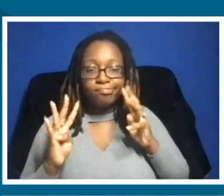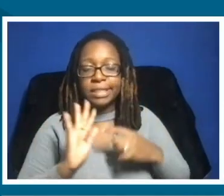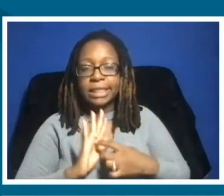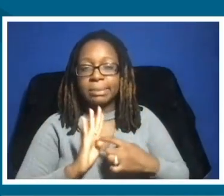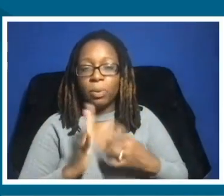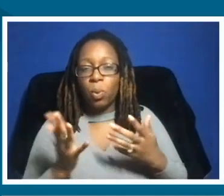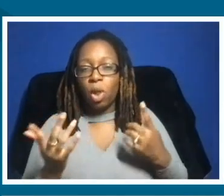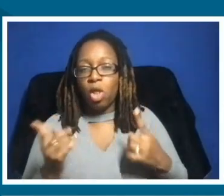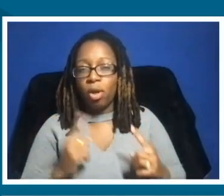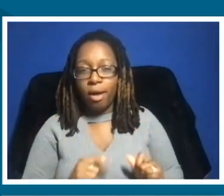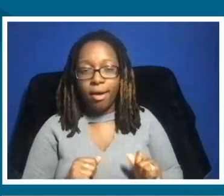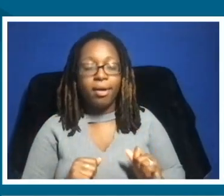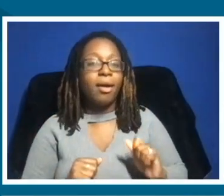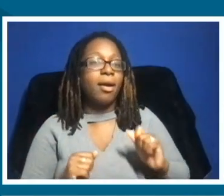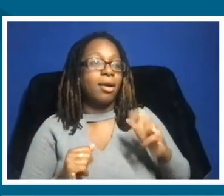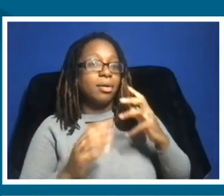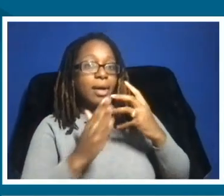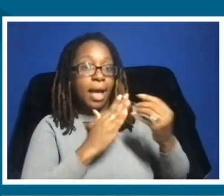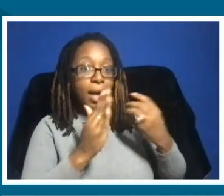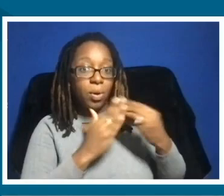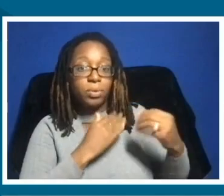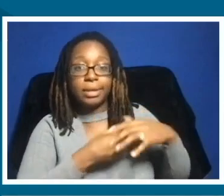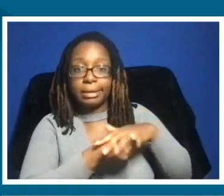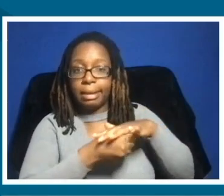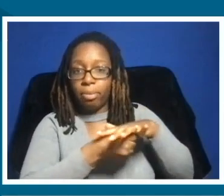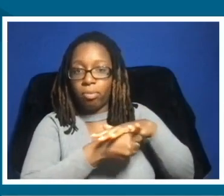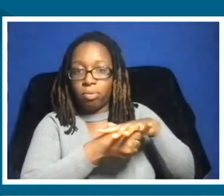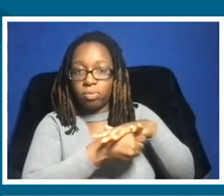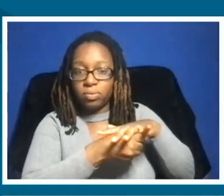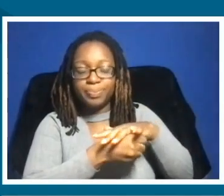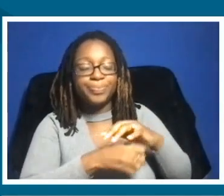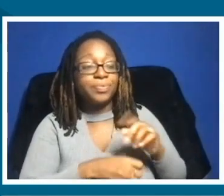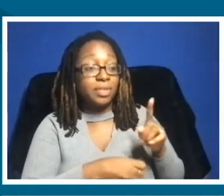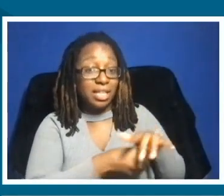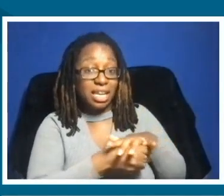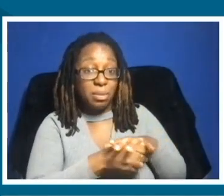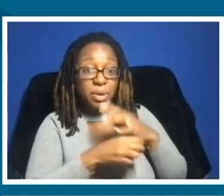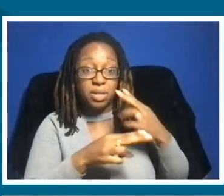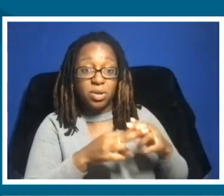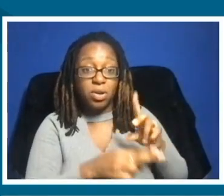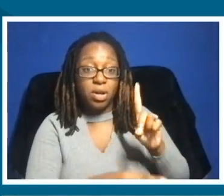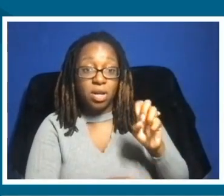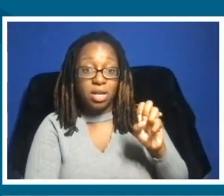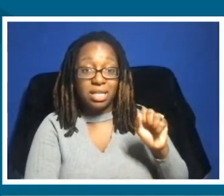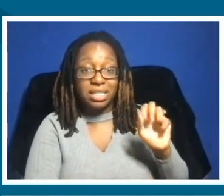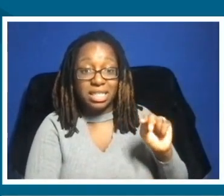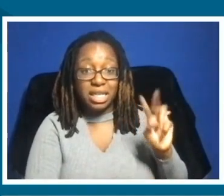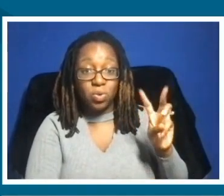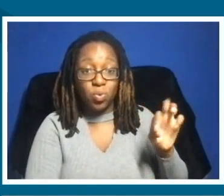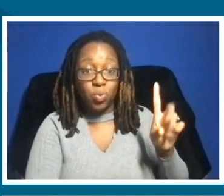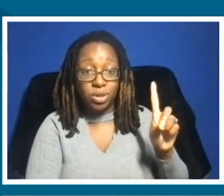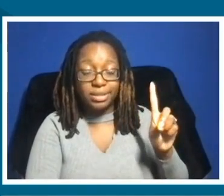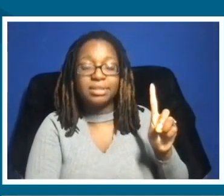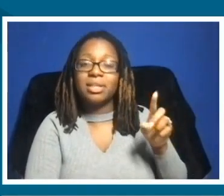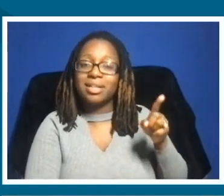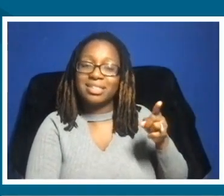it out in a neighborhood and that neighborhood is called deanwood